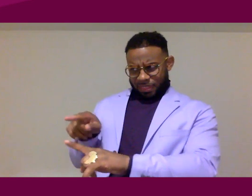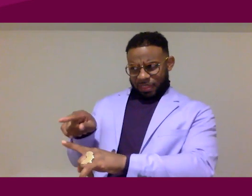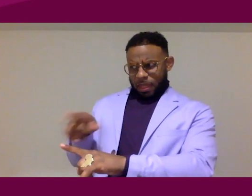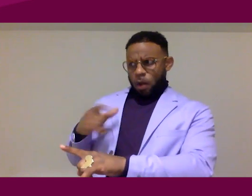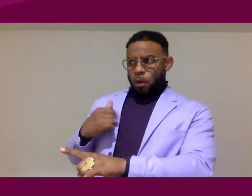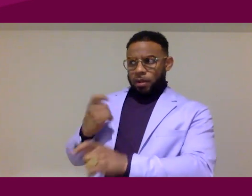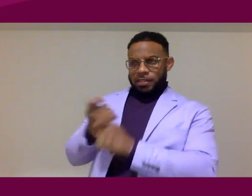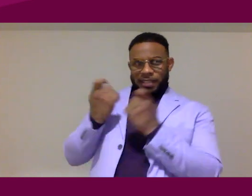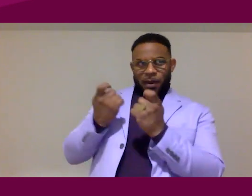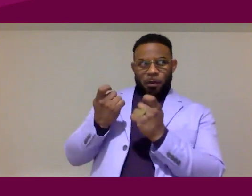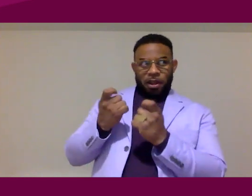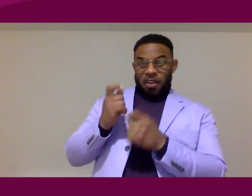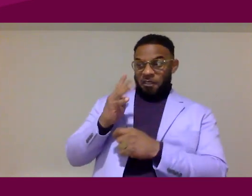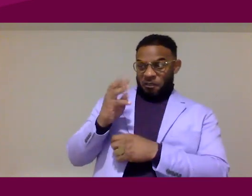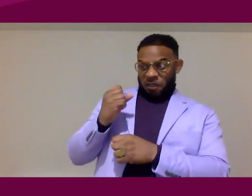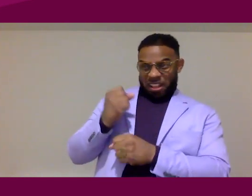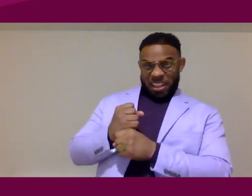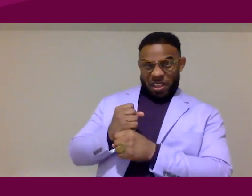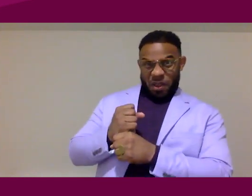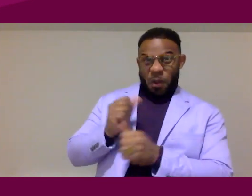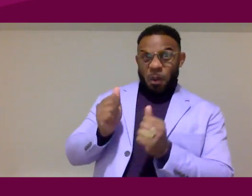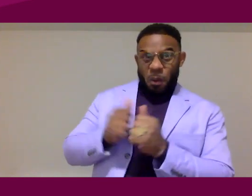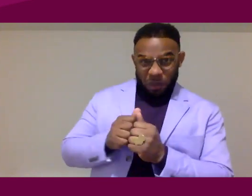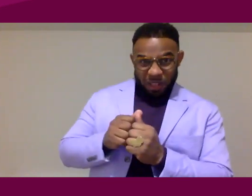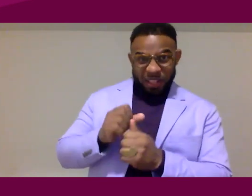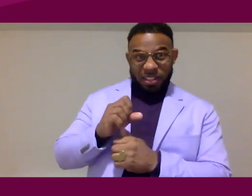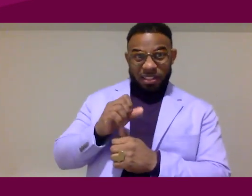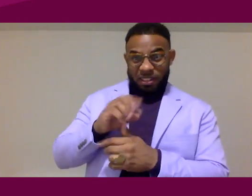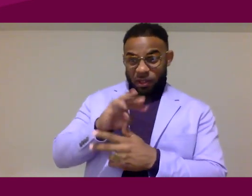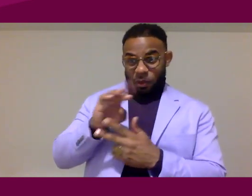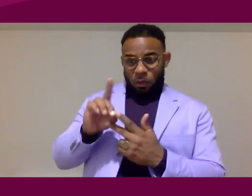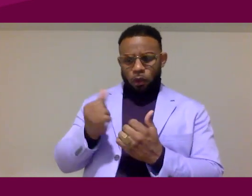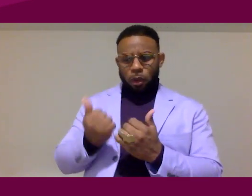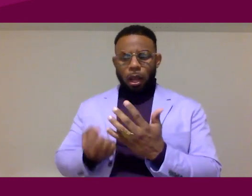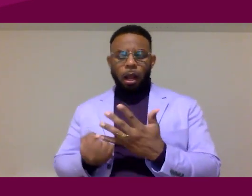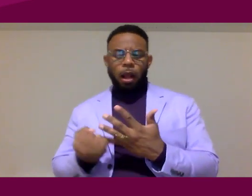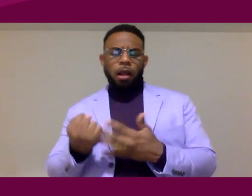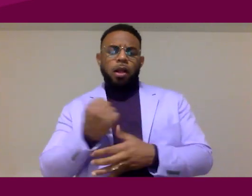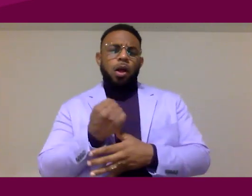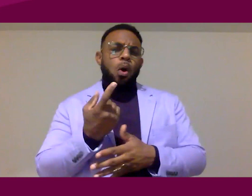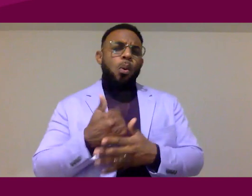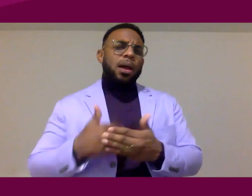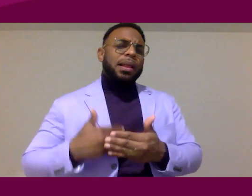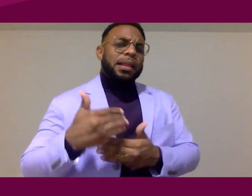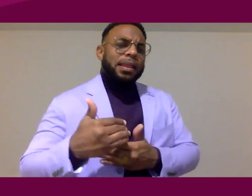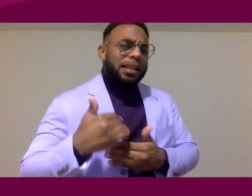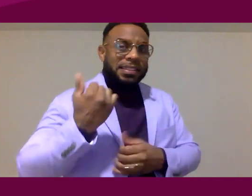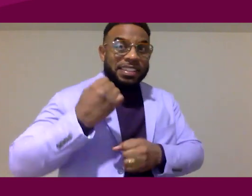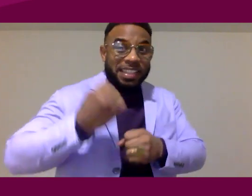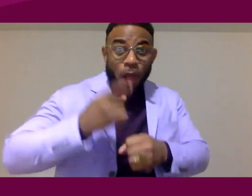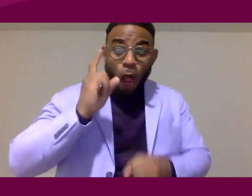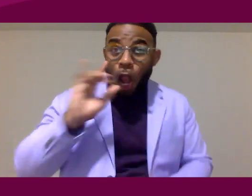We're celebrating 40 years of WID this year. And we're really trying to prioritize what's the next decade going to look like at WID?